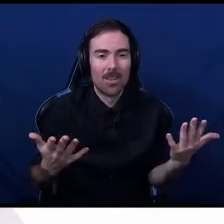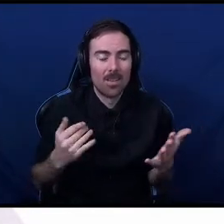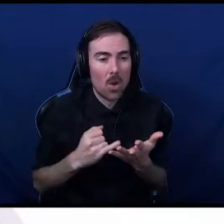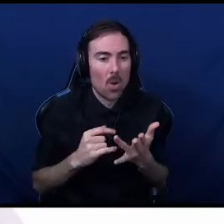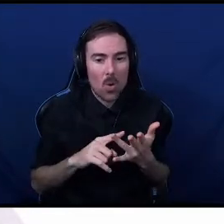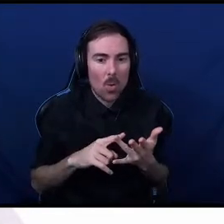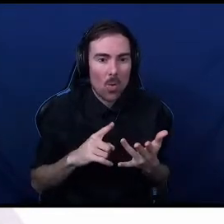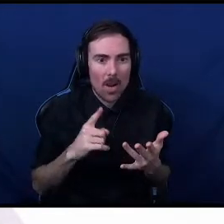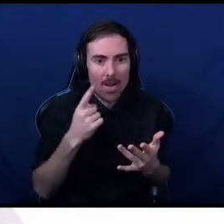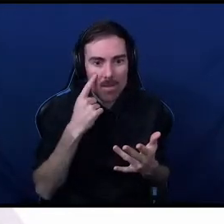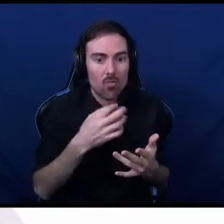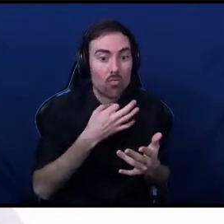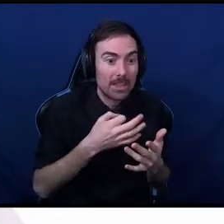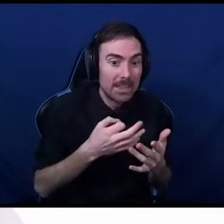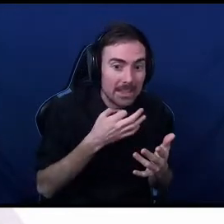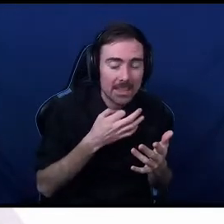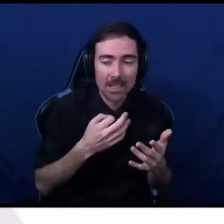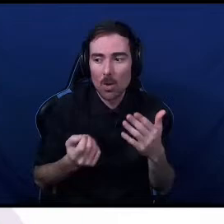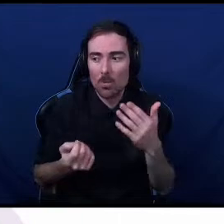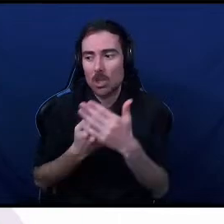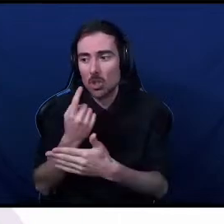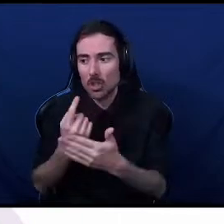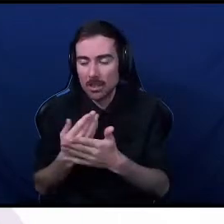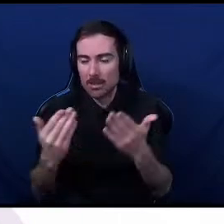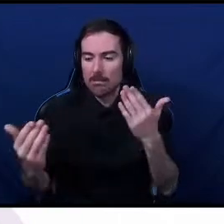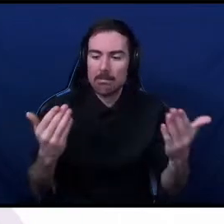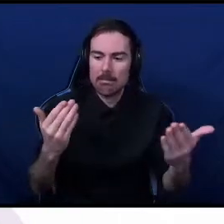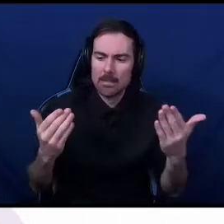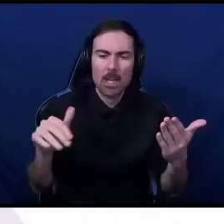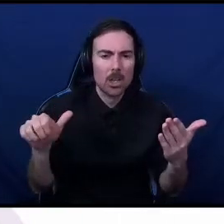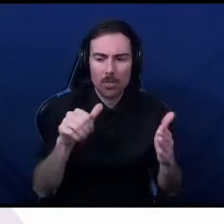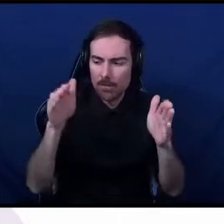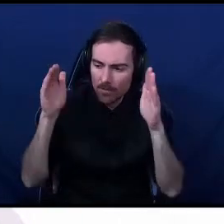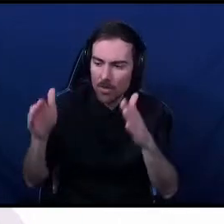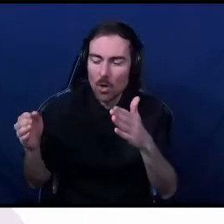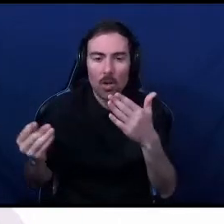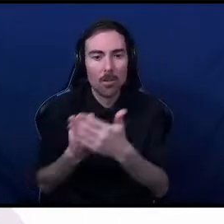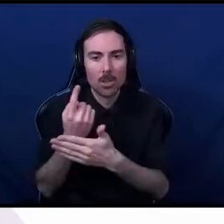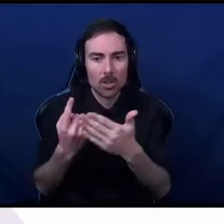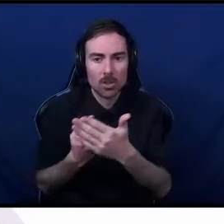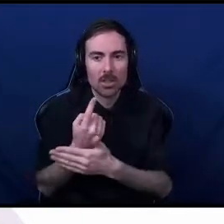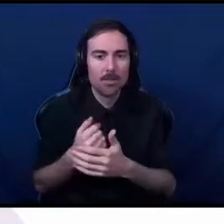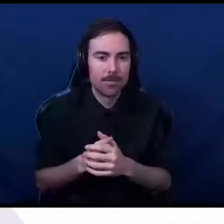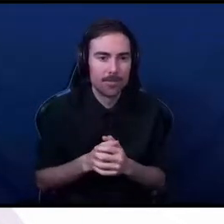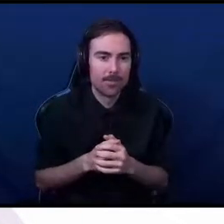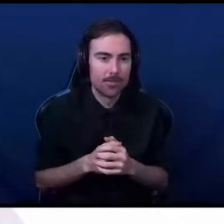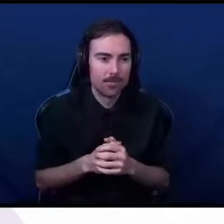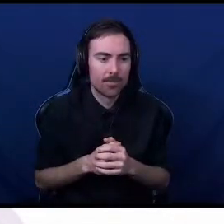always going to be where you should buy responsibility. Can I add to that, as well, I think, you know, we we've